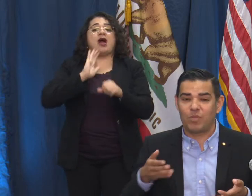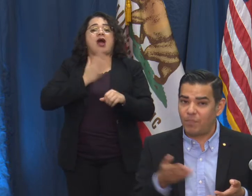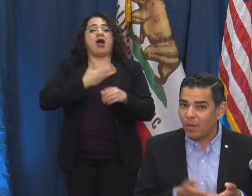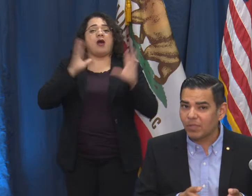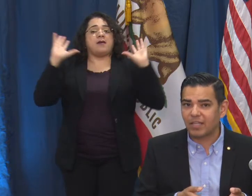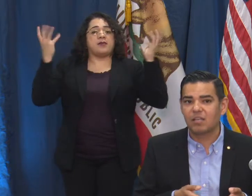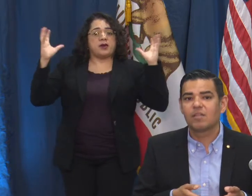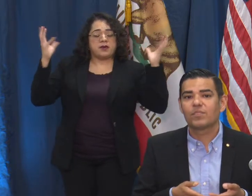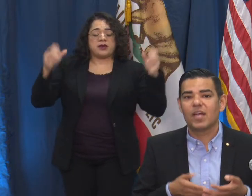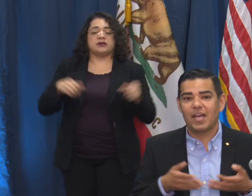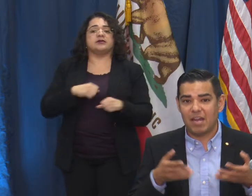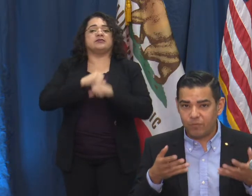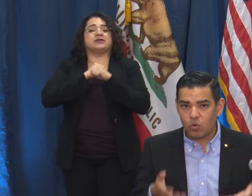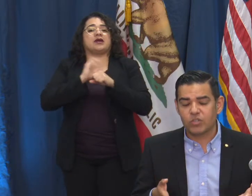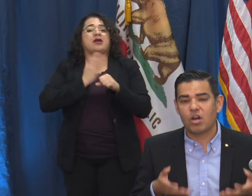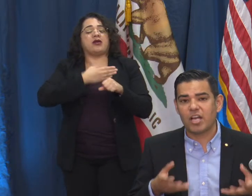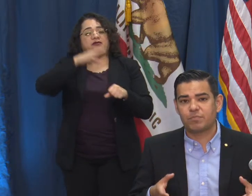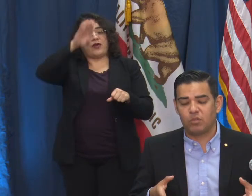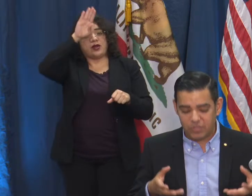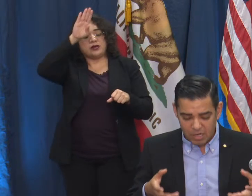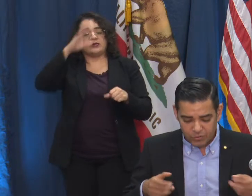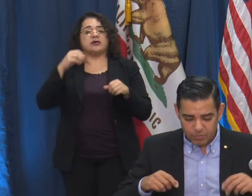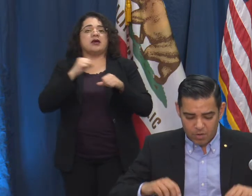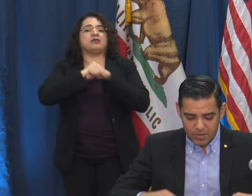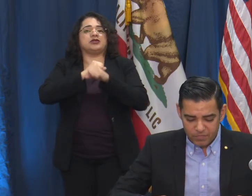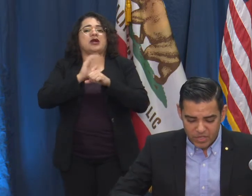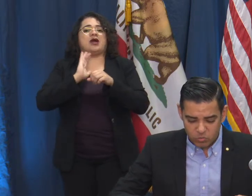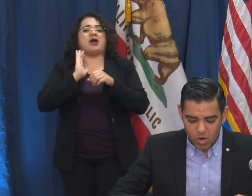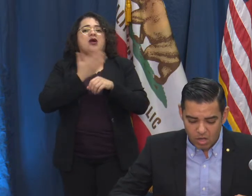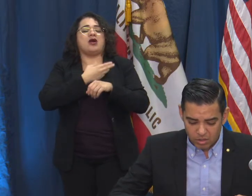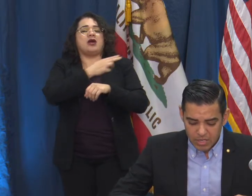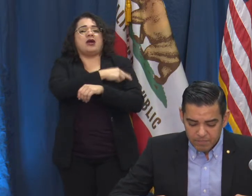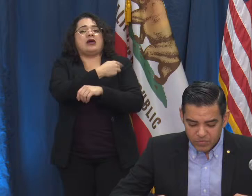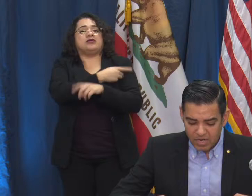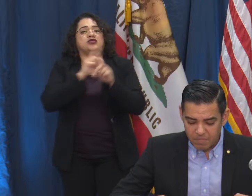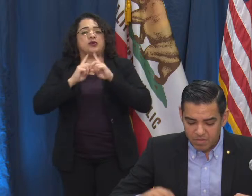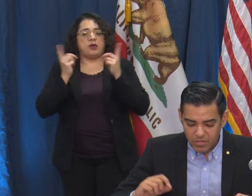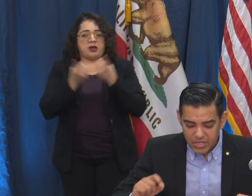the public and of course our hospitals and Health Department as well. These